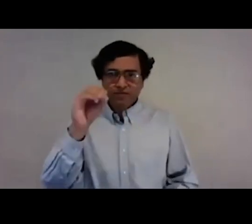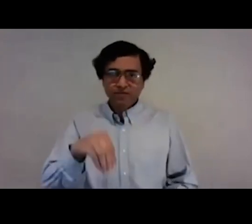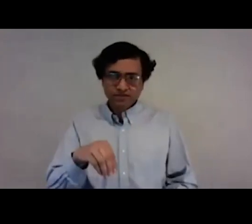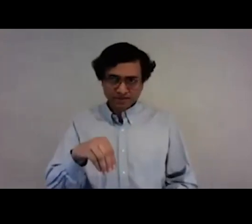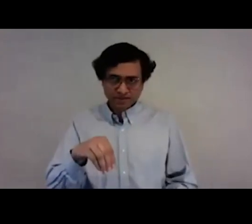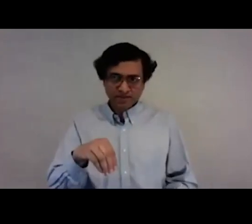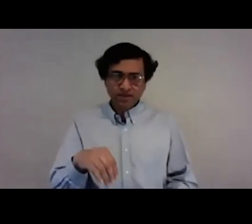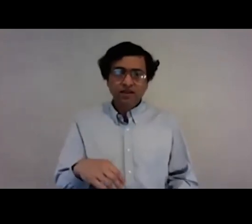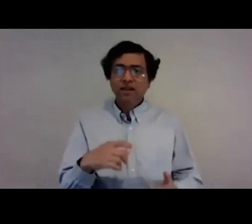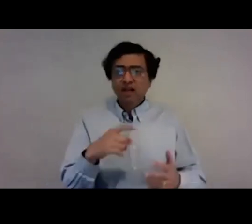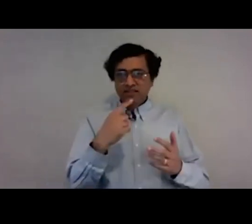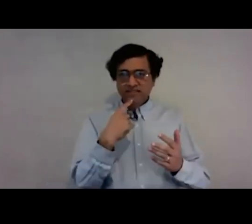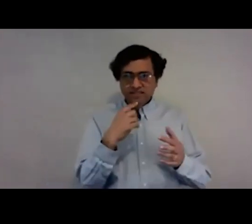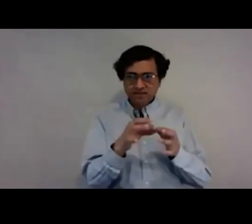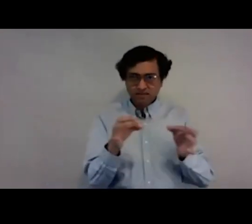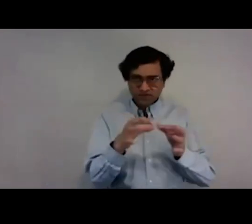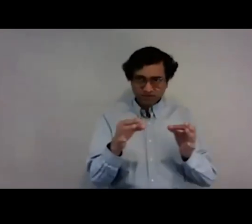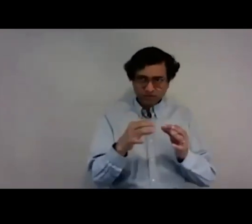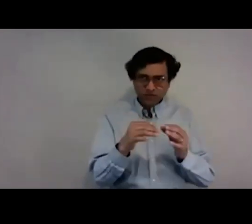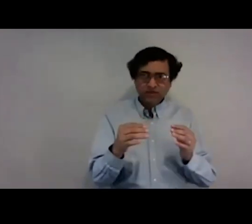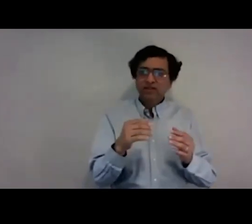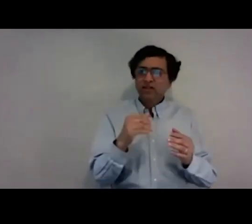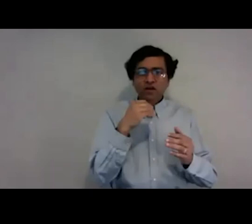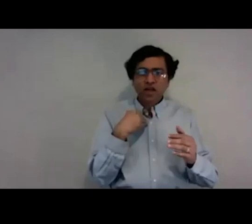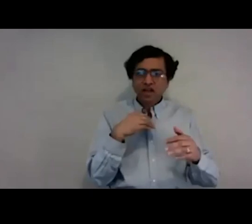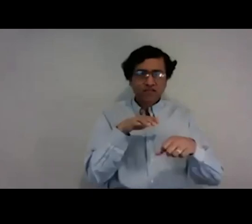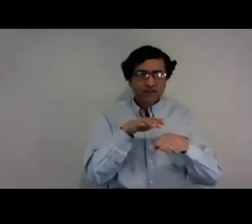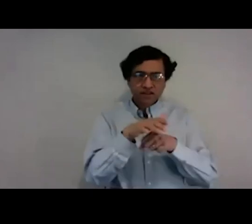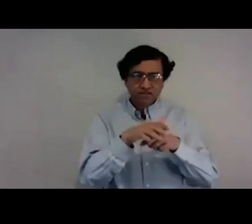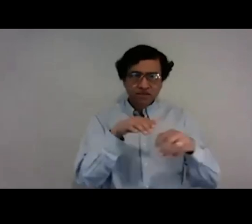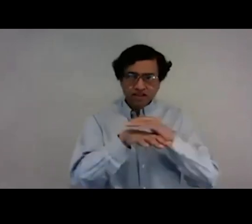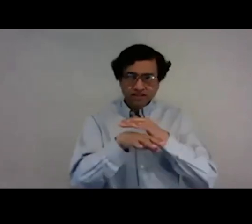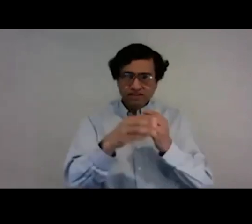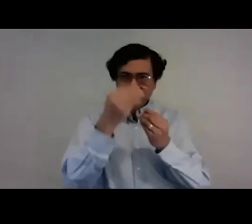We see that we only have 25% of deaf students who are graduating.